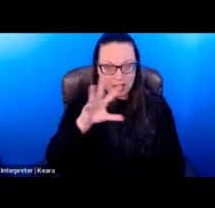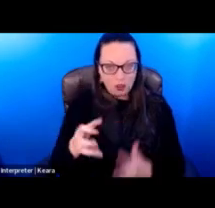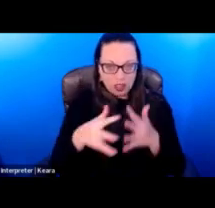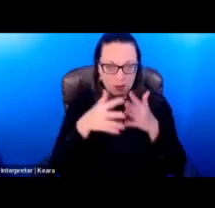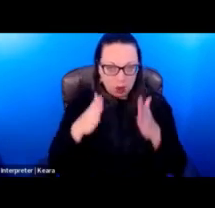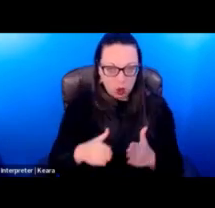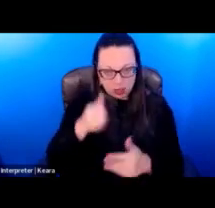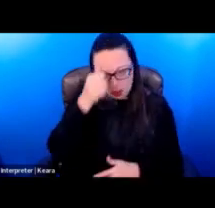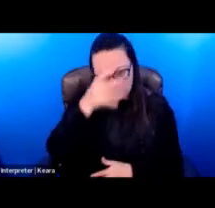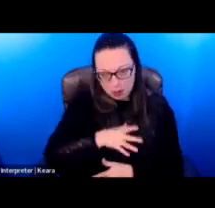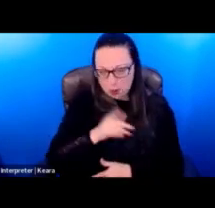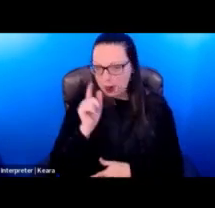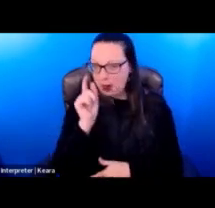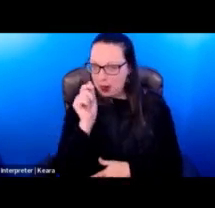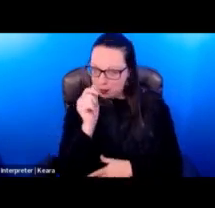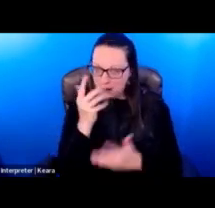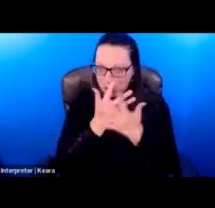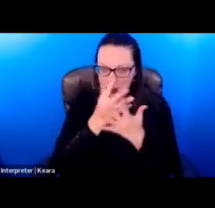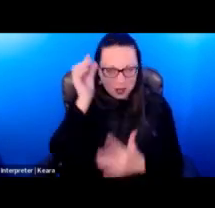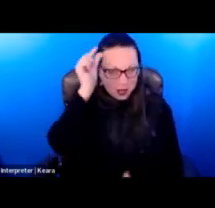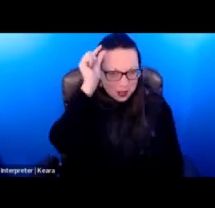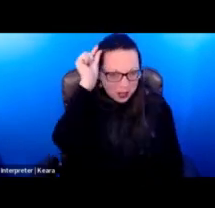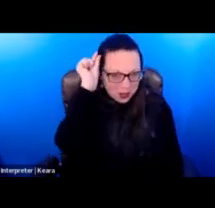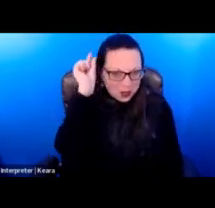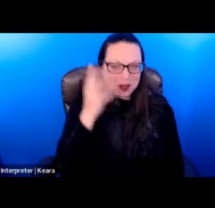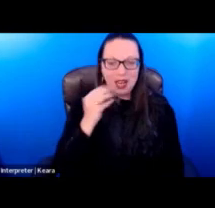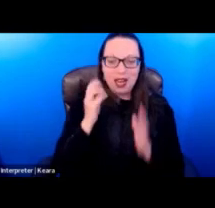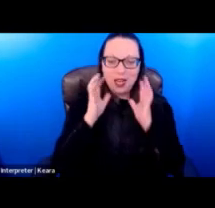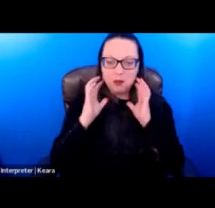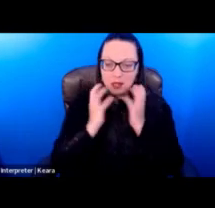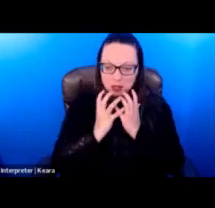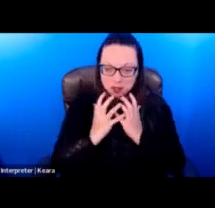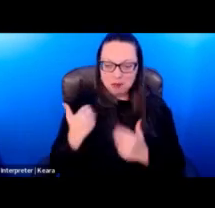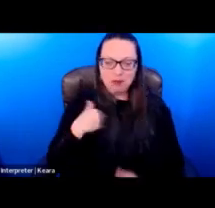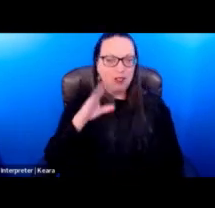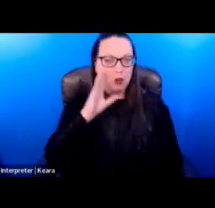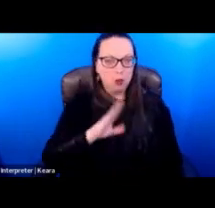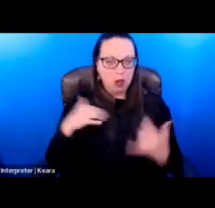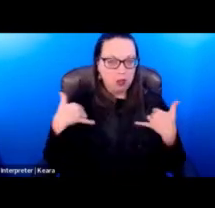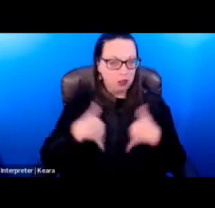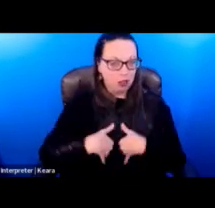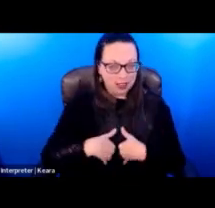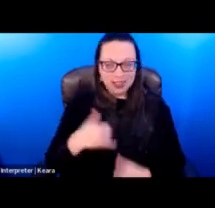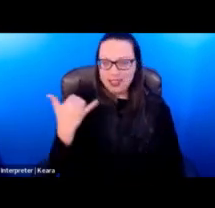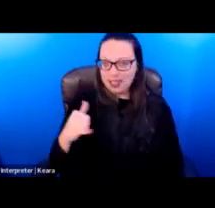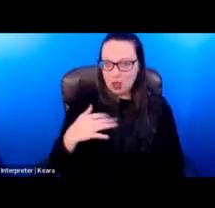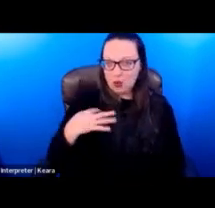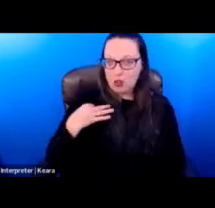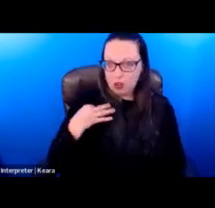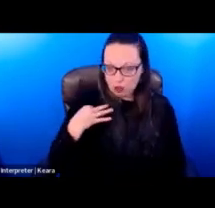little bit of gray hair, and a beard. I'm wearing a brown suit, yellow shirt, and an orange